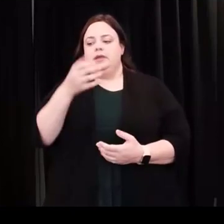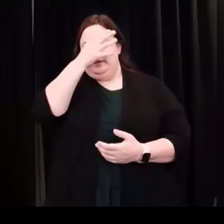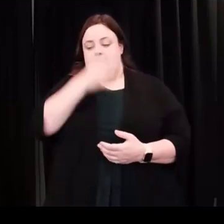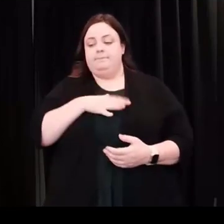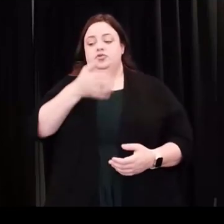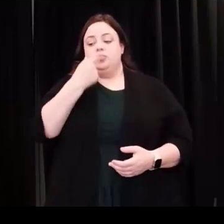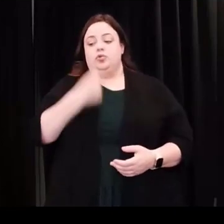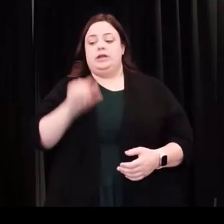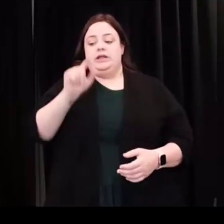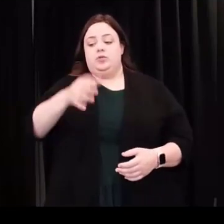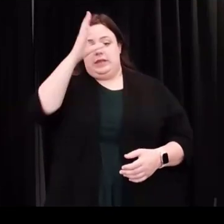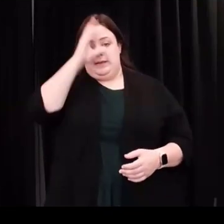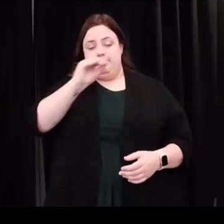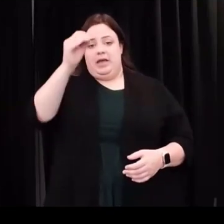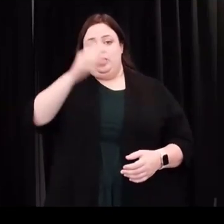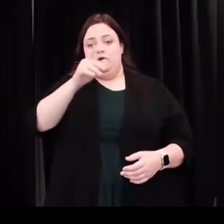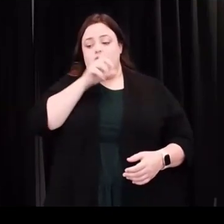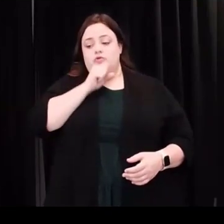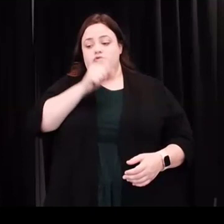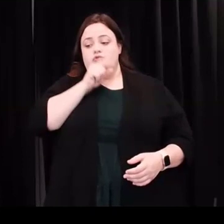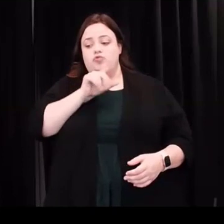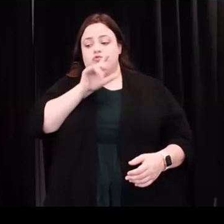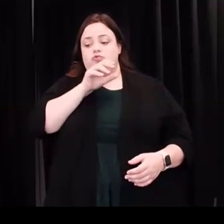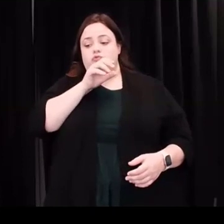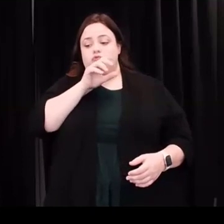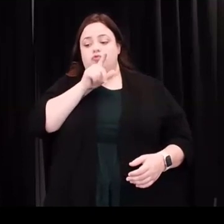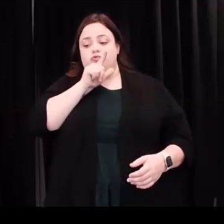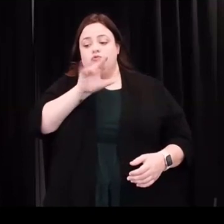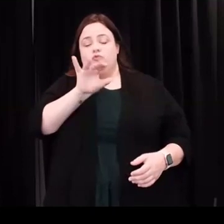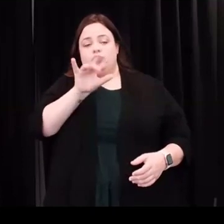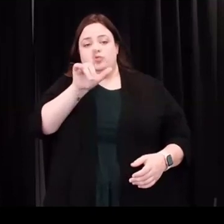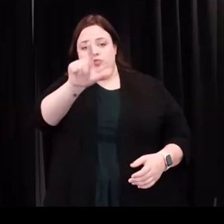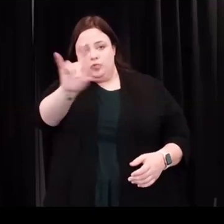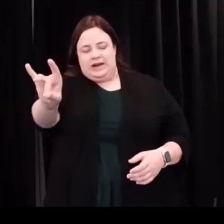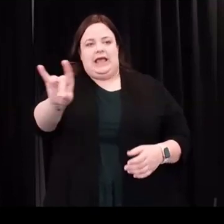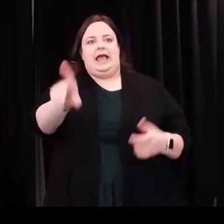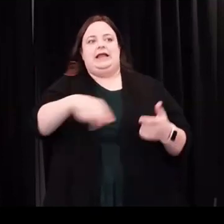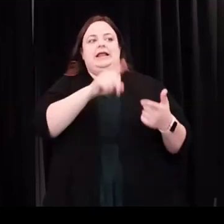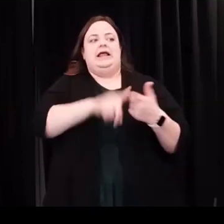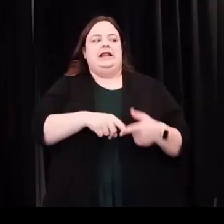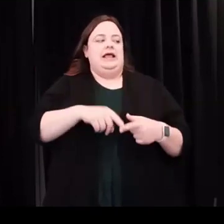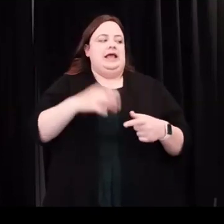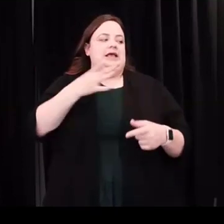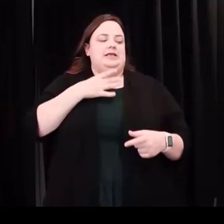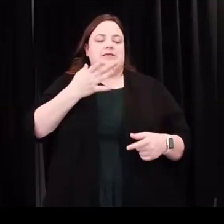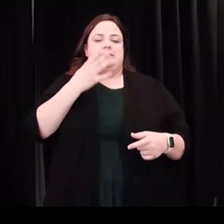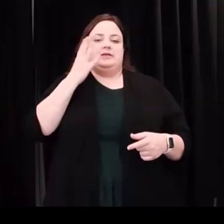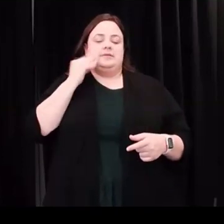28, he was diagnosed with lupus and he often experiences photosensitivity, seizures, and